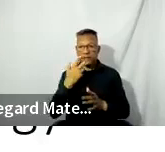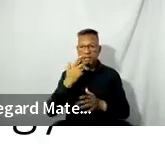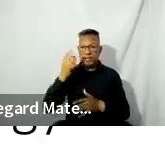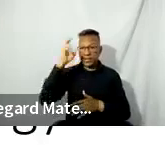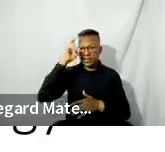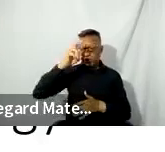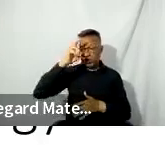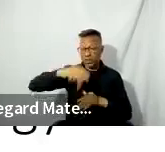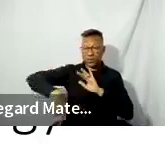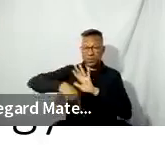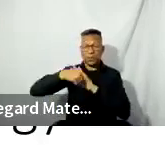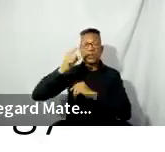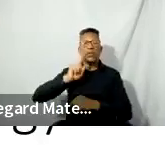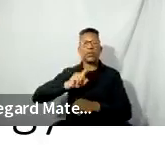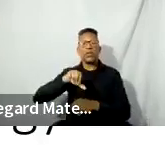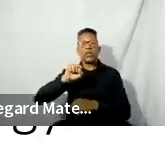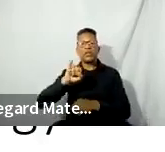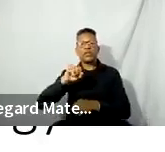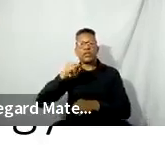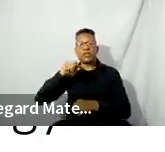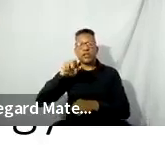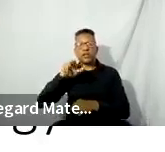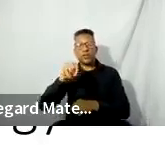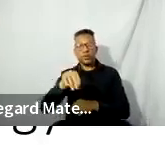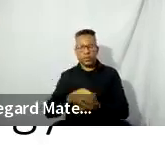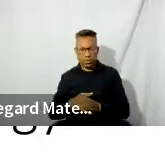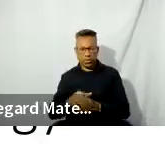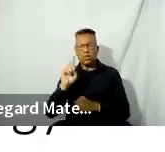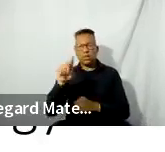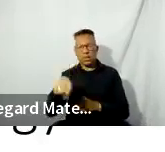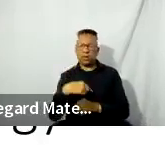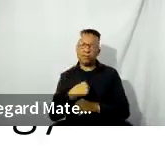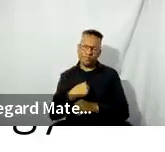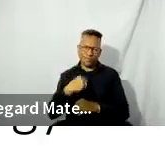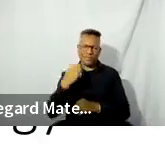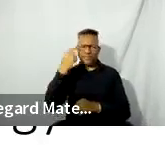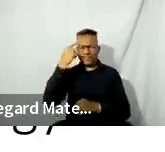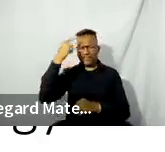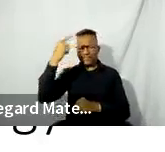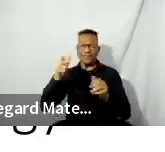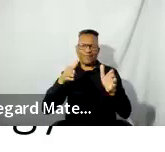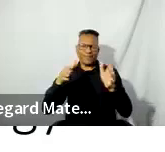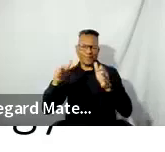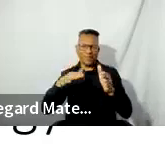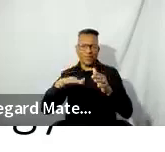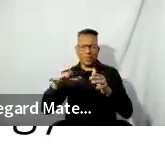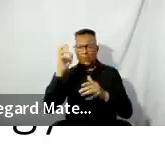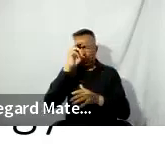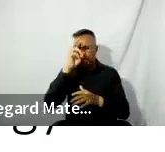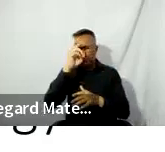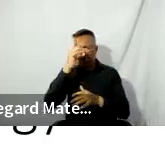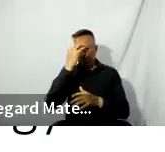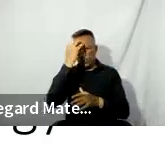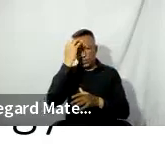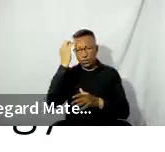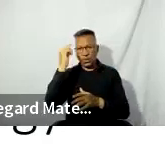n Nope, the parallel Nope. The parallel with Marx's natural l history of society. there is a There is a natural history of the sign, which is